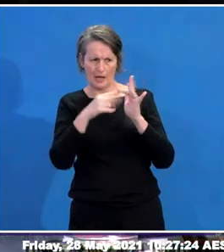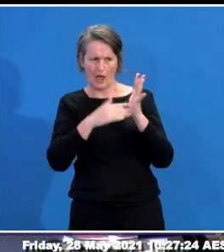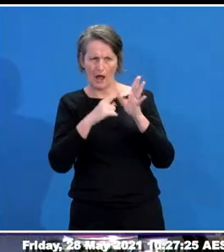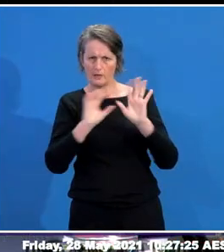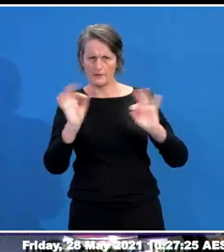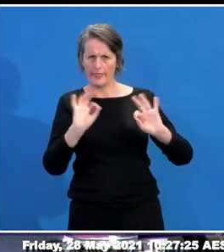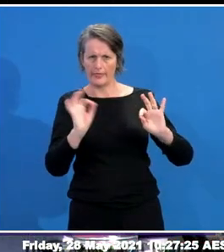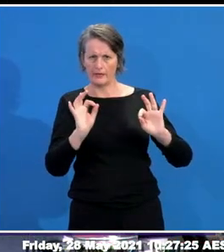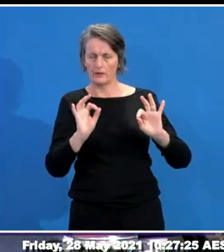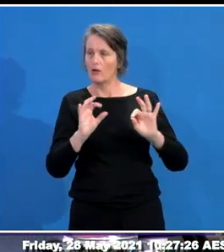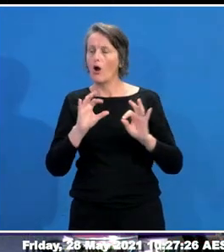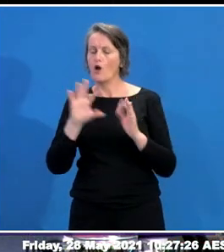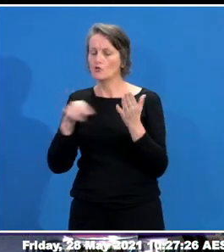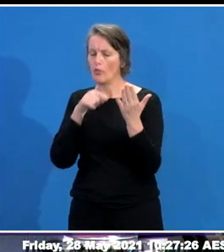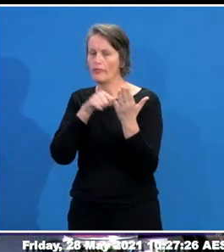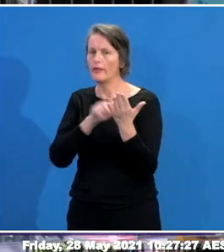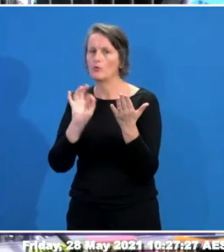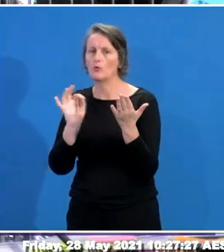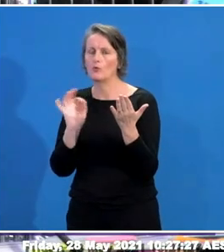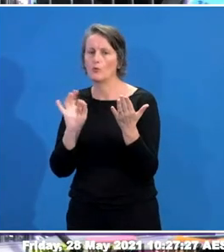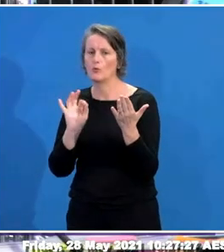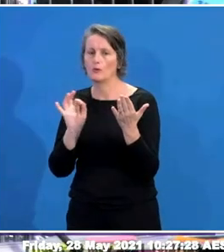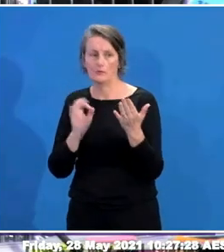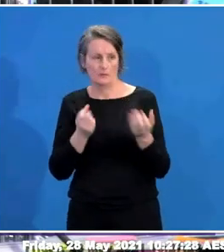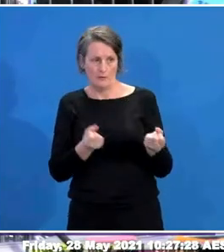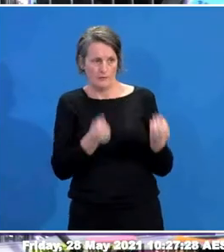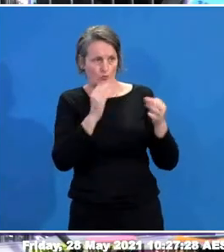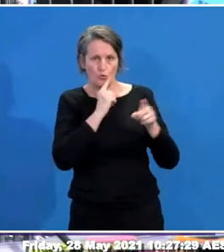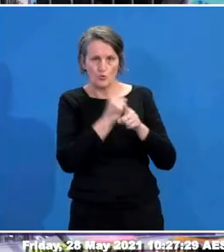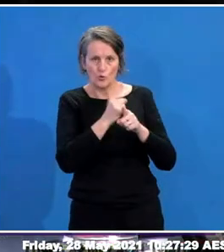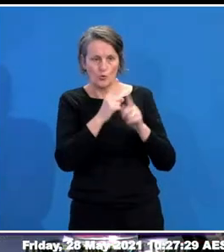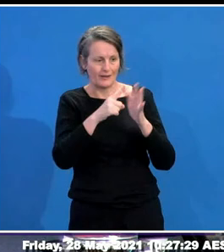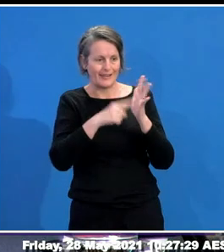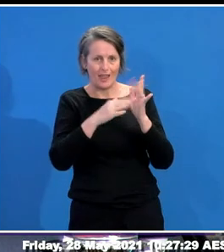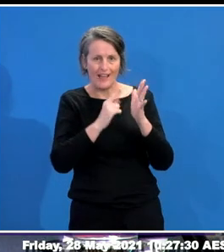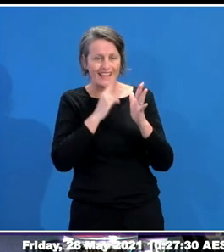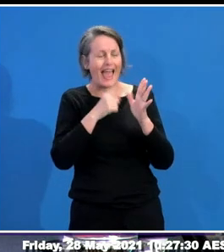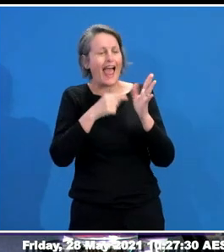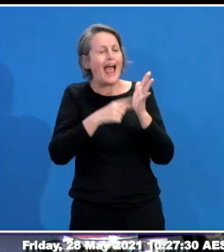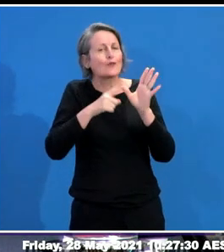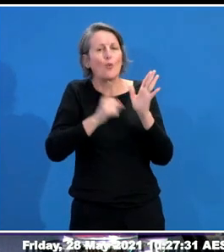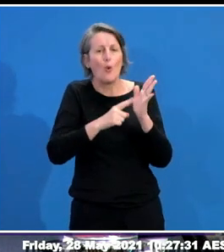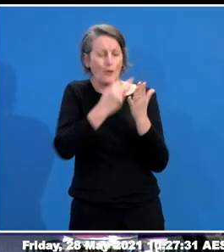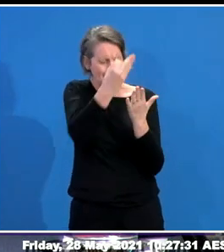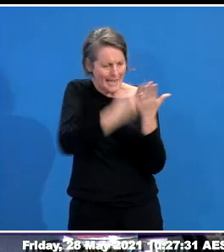Not in this particular section of this report. There is no reference to Eliza in this report at all, is there? I'd have to